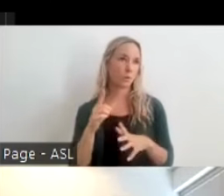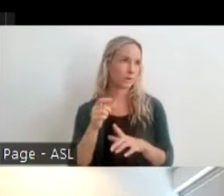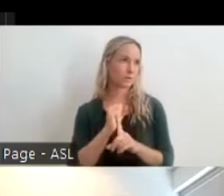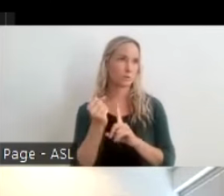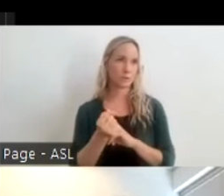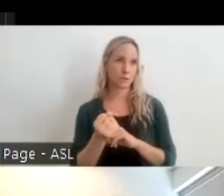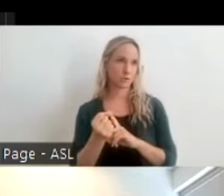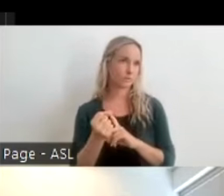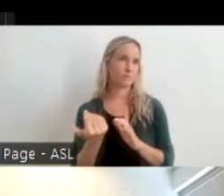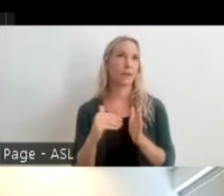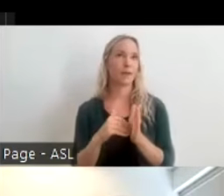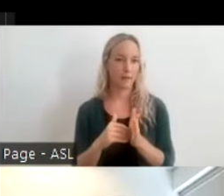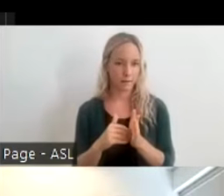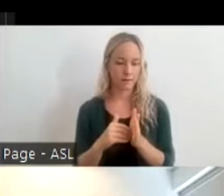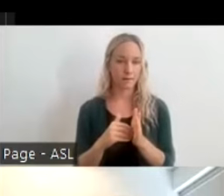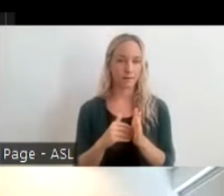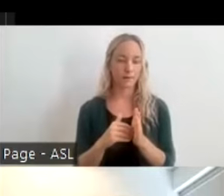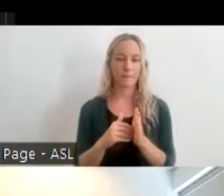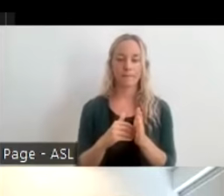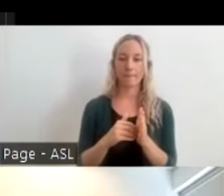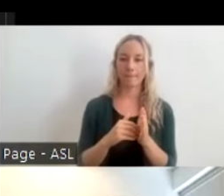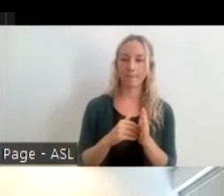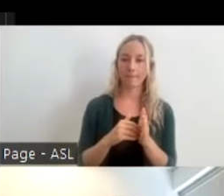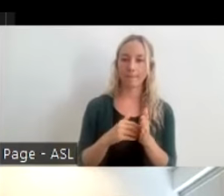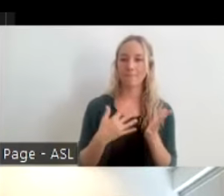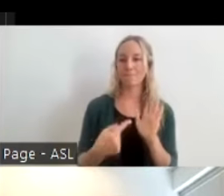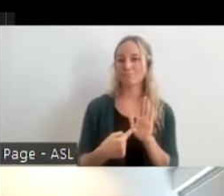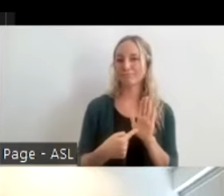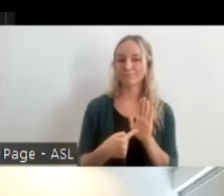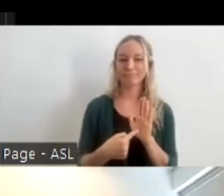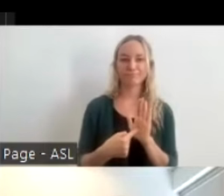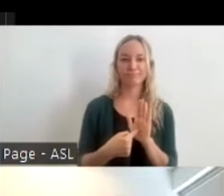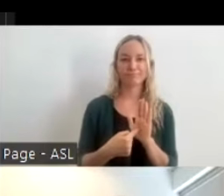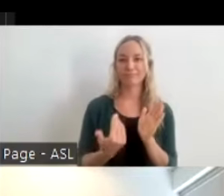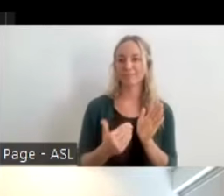ll have a complaint, we'll have a complaint filed against